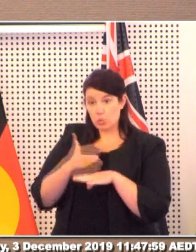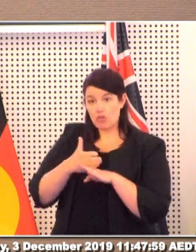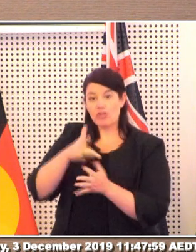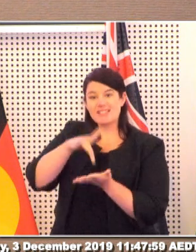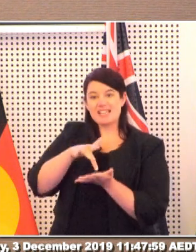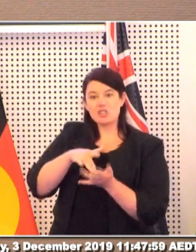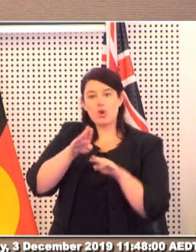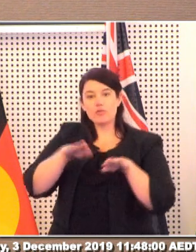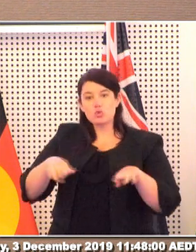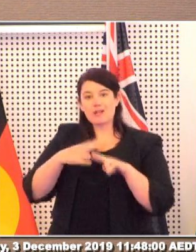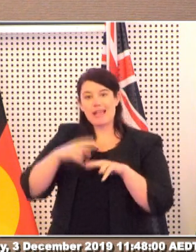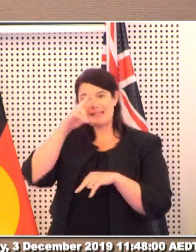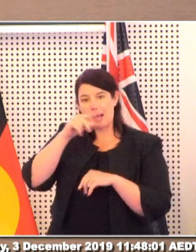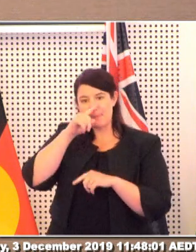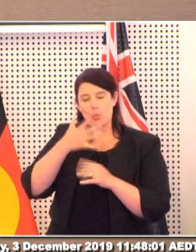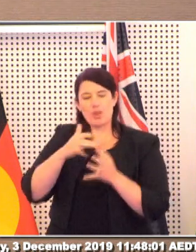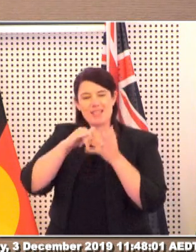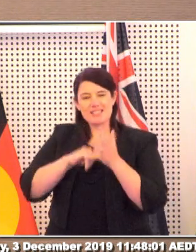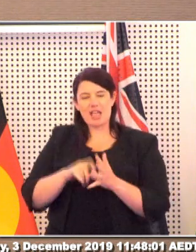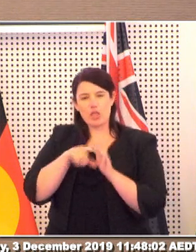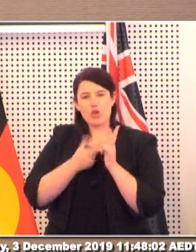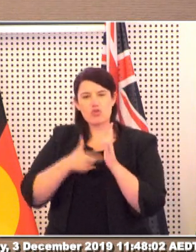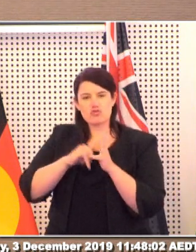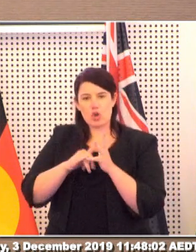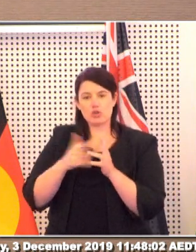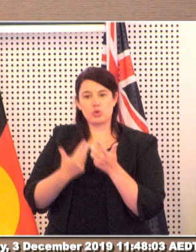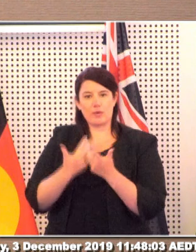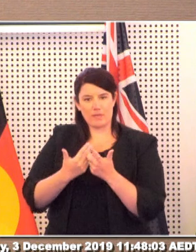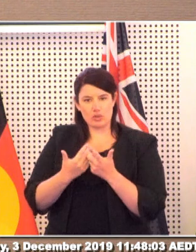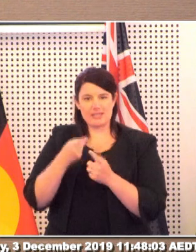Young People at Southern Cross University as an Associate Professor. That’s right.